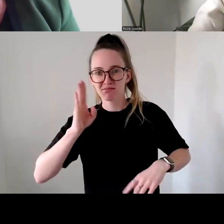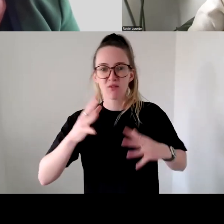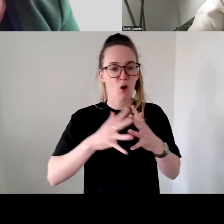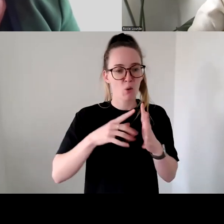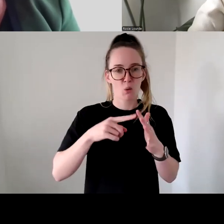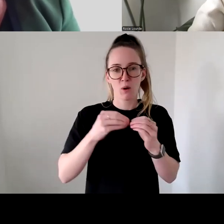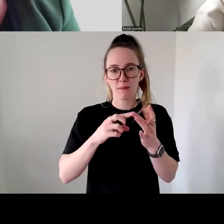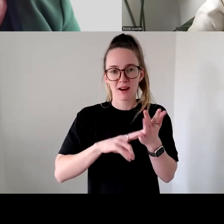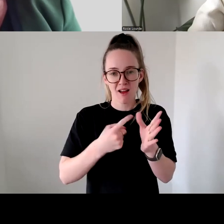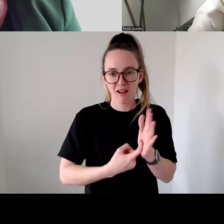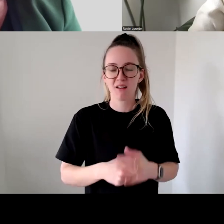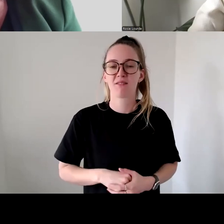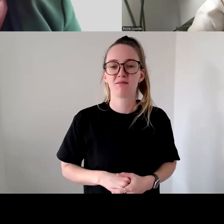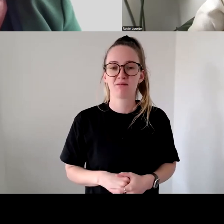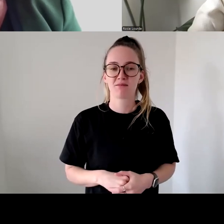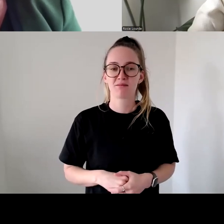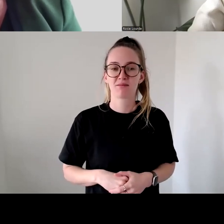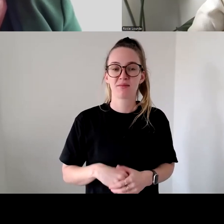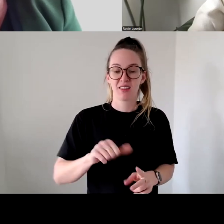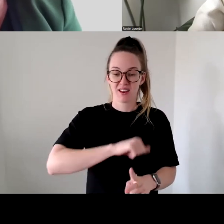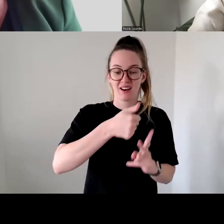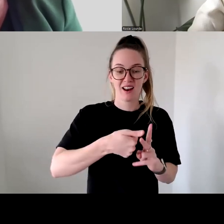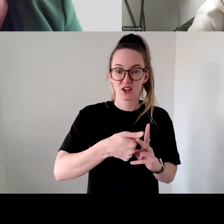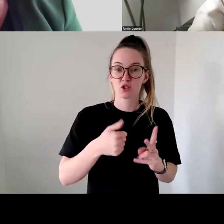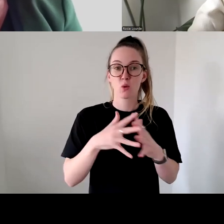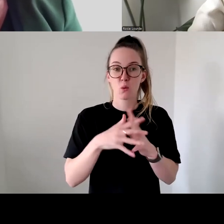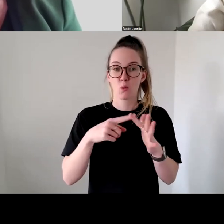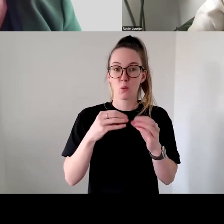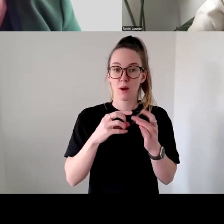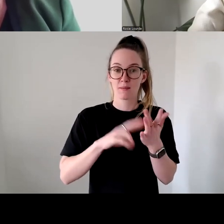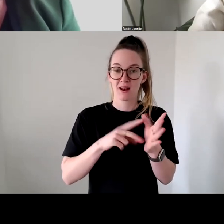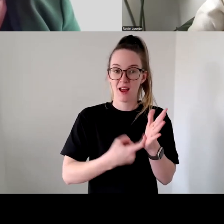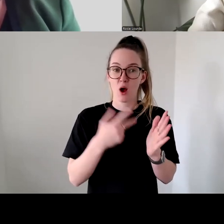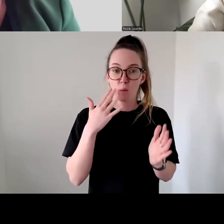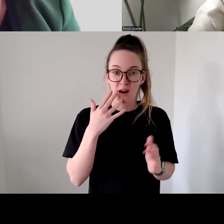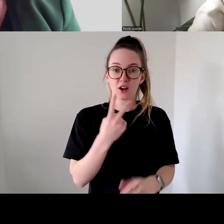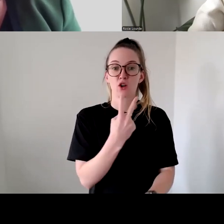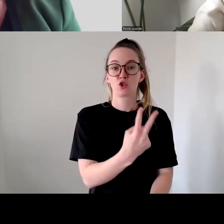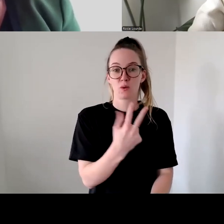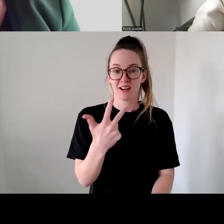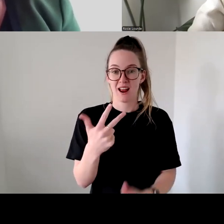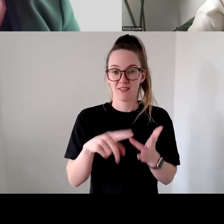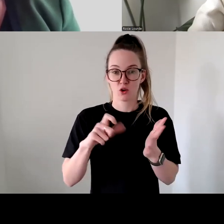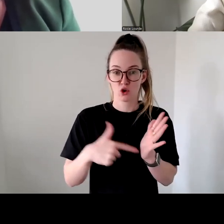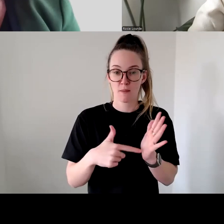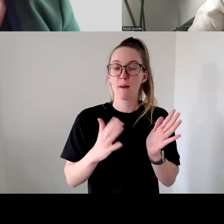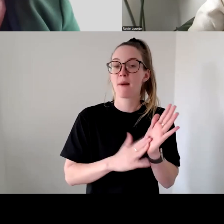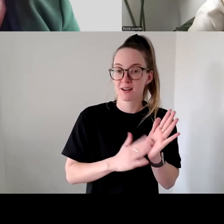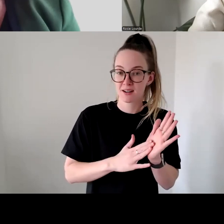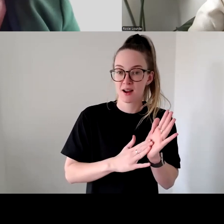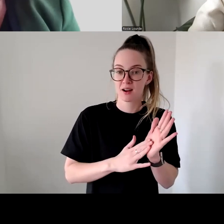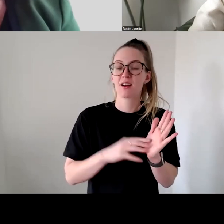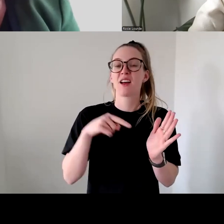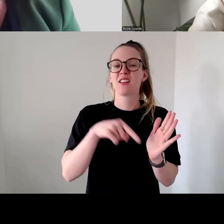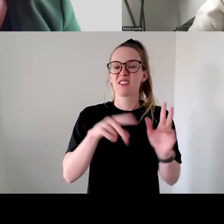On that note, our next webinar will be on Monday 28th October, on the topic of Psychosocial Safety